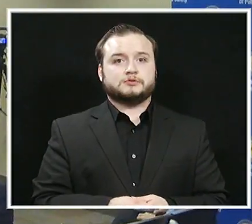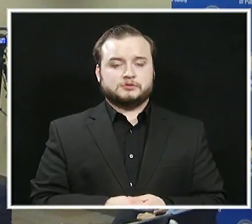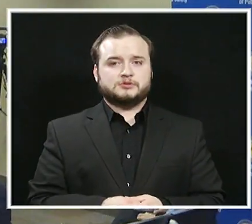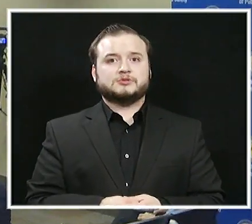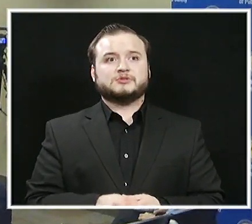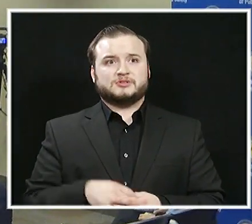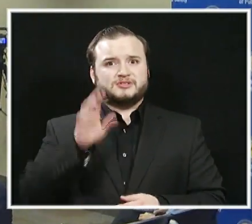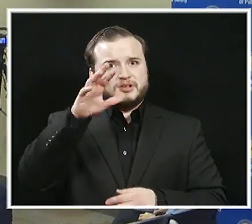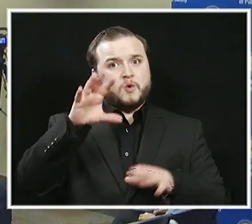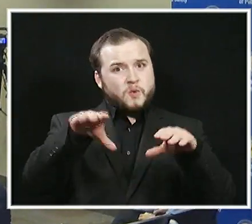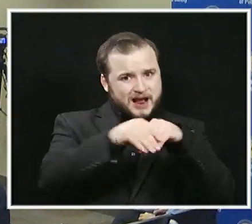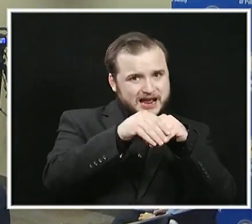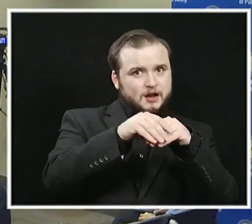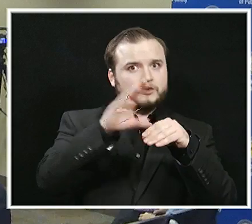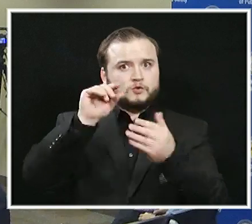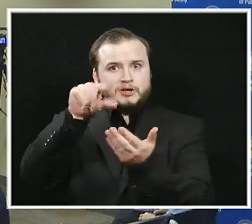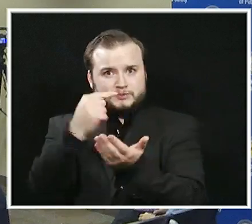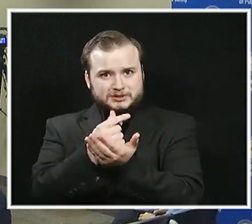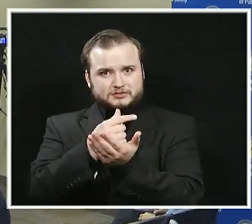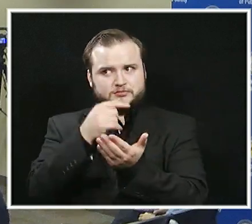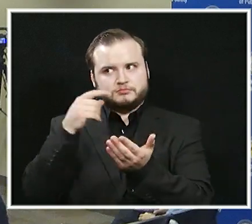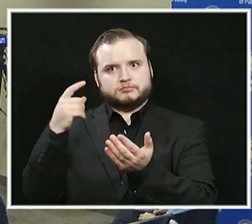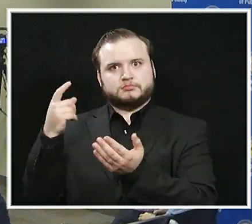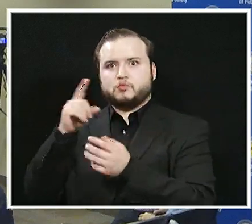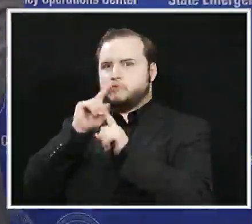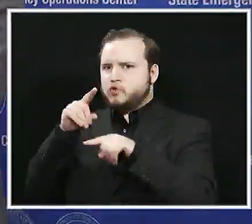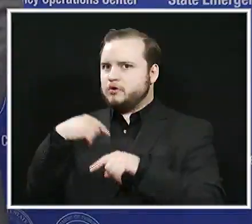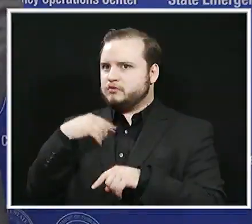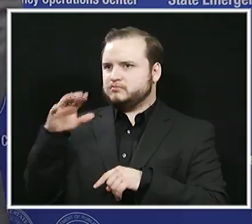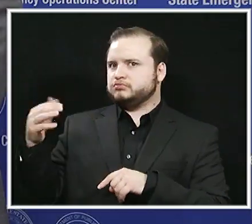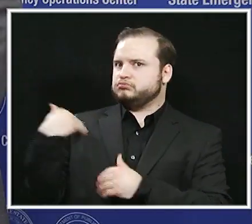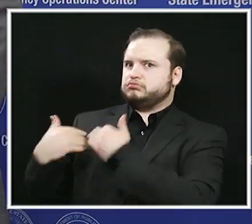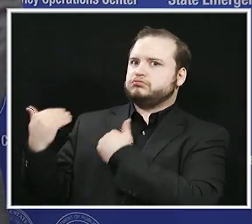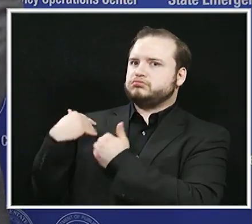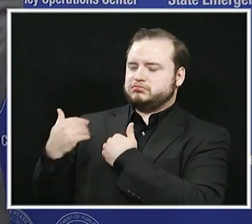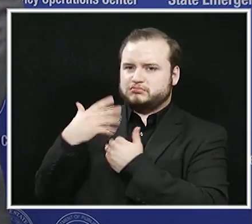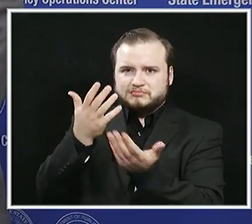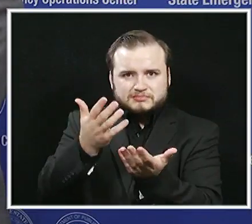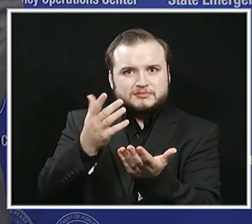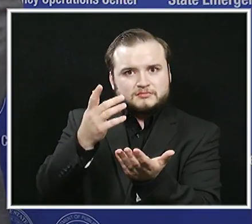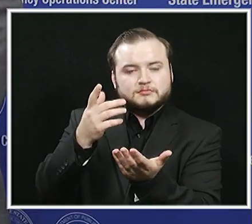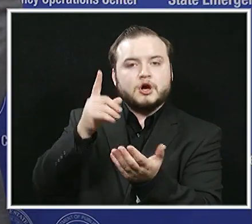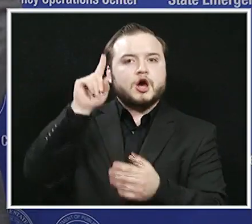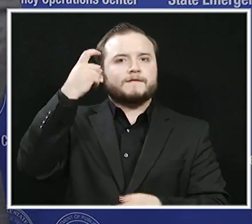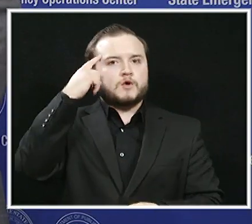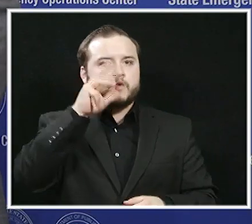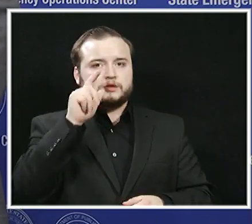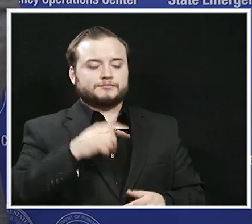tell Minnesotans we're trying to allow some of that to happen in some way. [ off mic ]